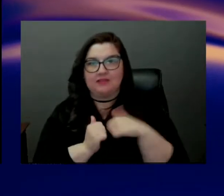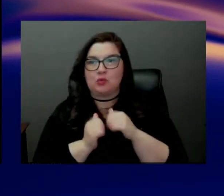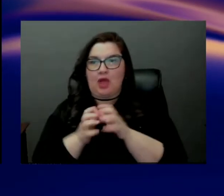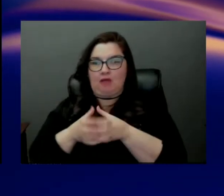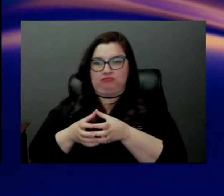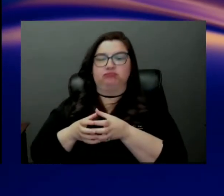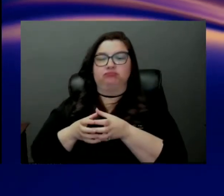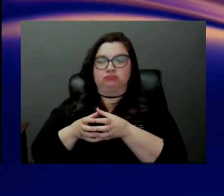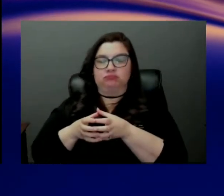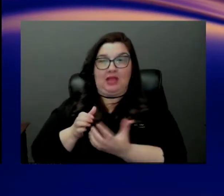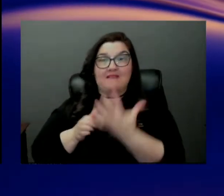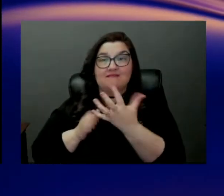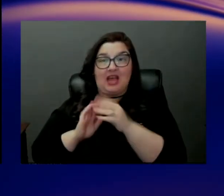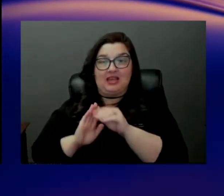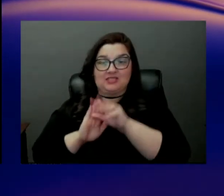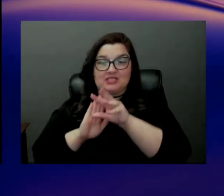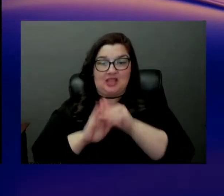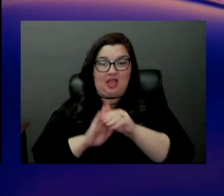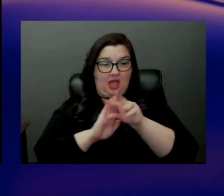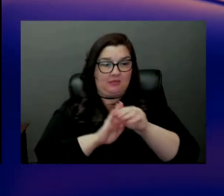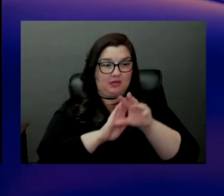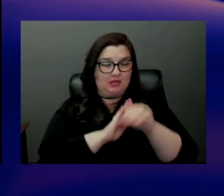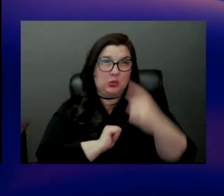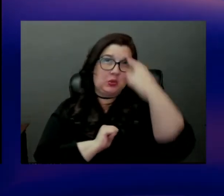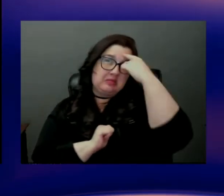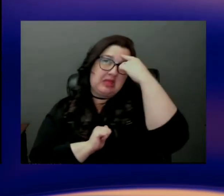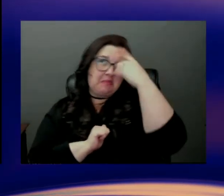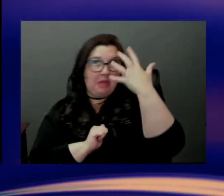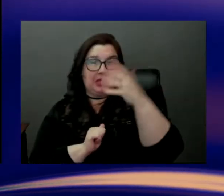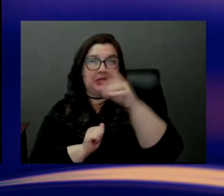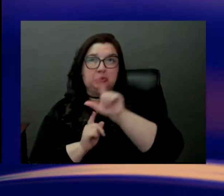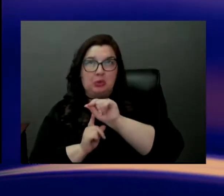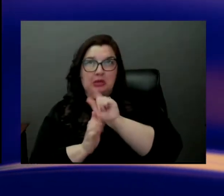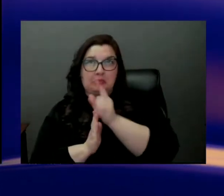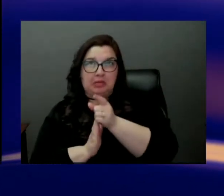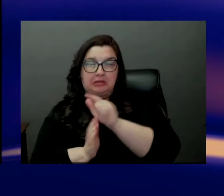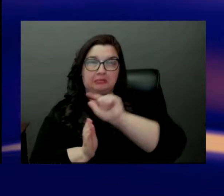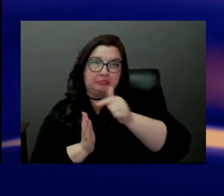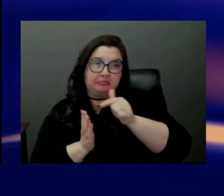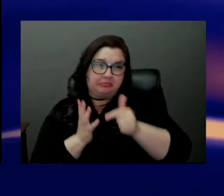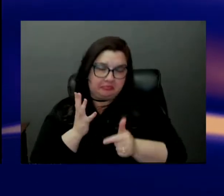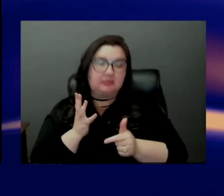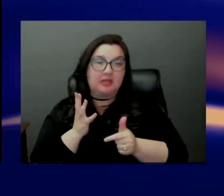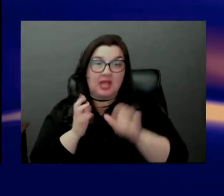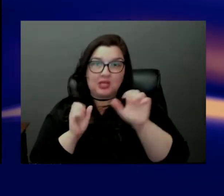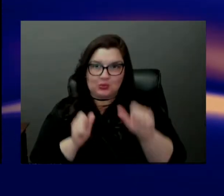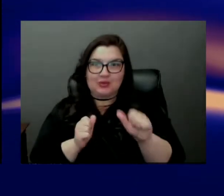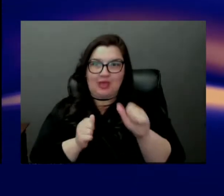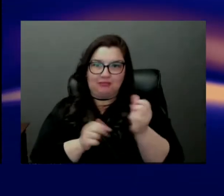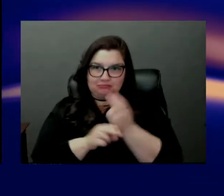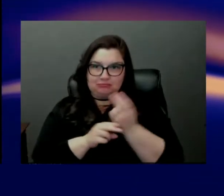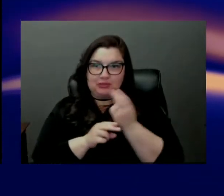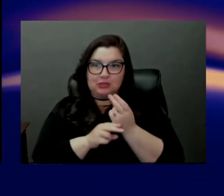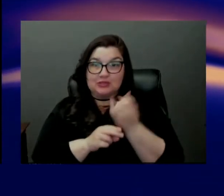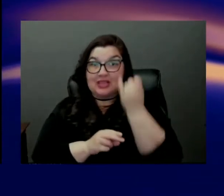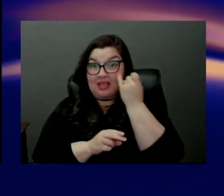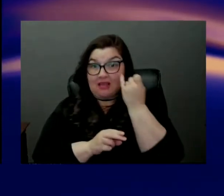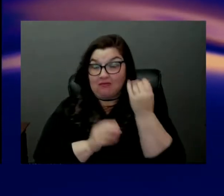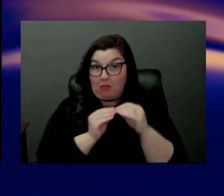and you figure you're gonna launch one every 20 minutes ago you can roam through those and use those. But if you're gonna do more frequently, then you can set that number higher